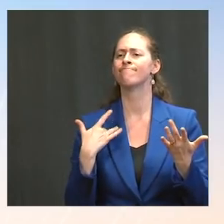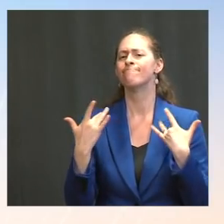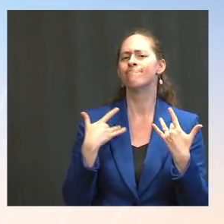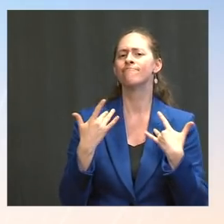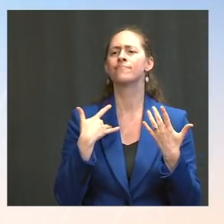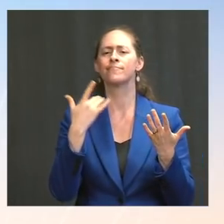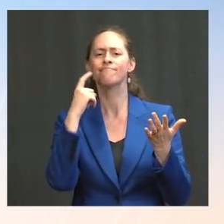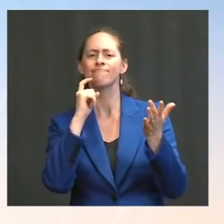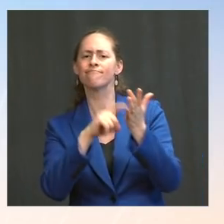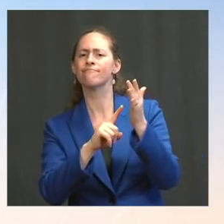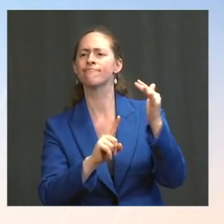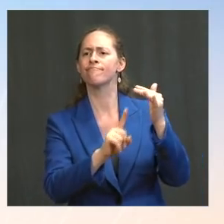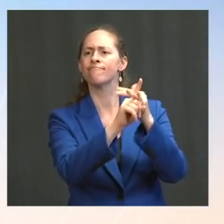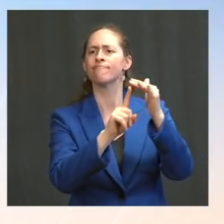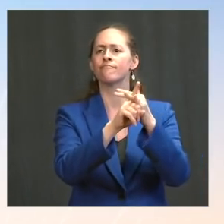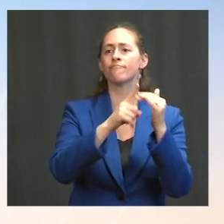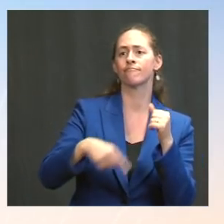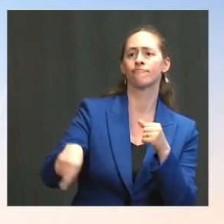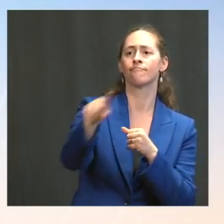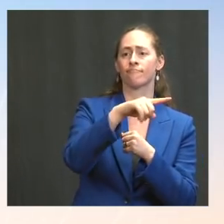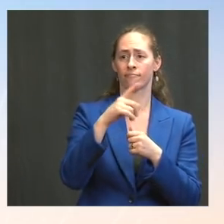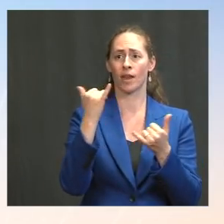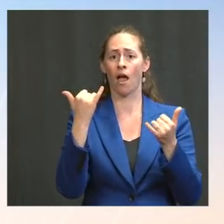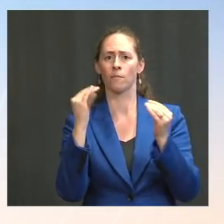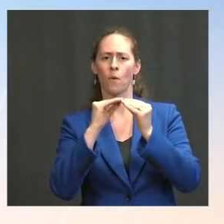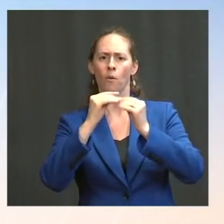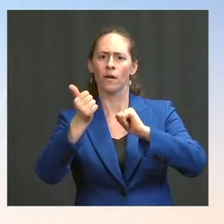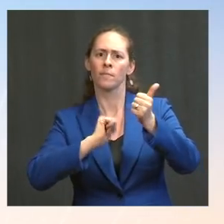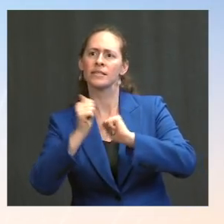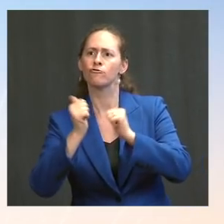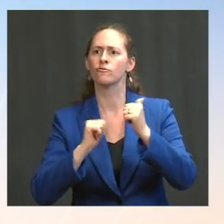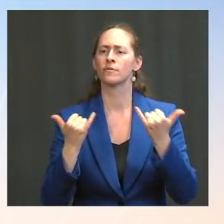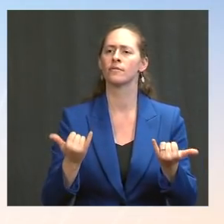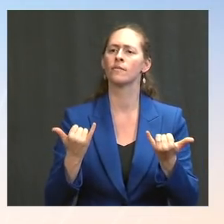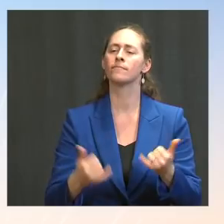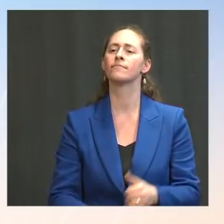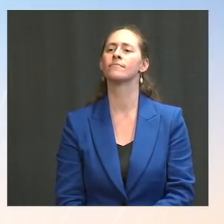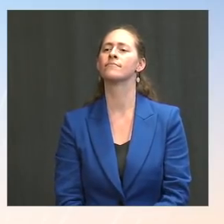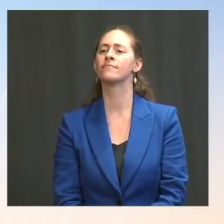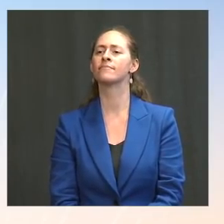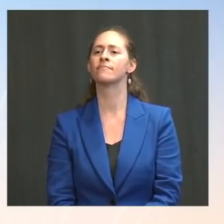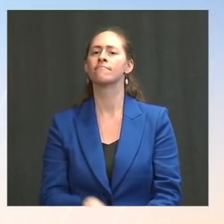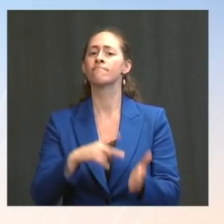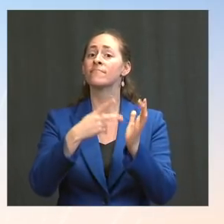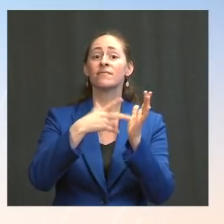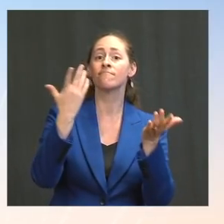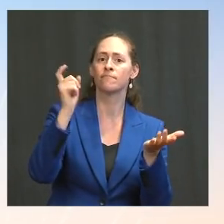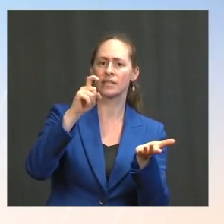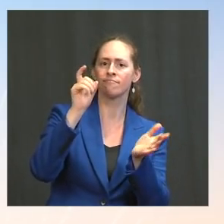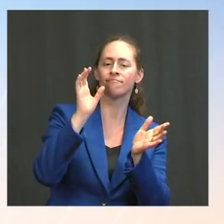increased competition and lower prices -- I want to confirm that there was some reporting this morning